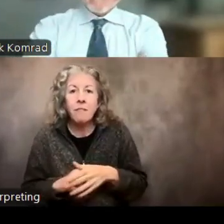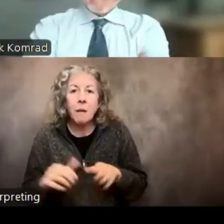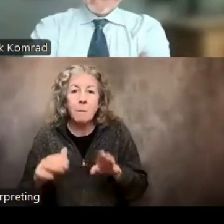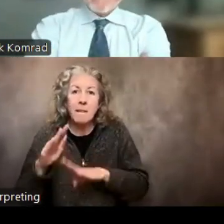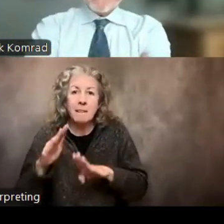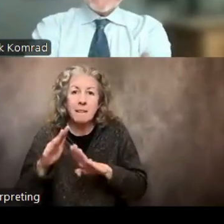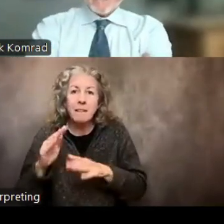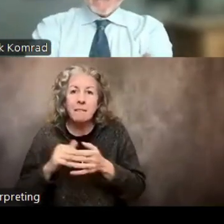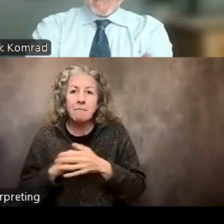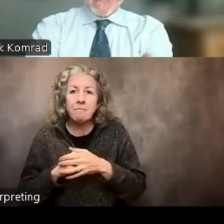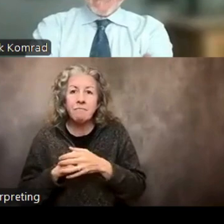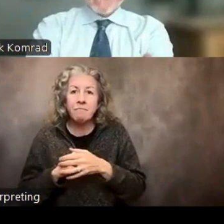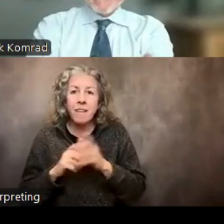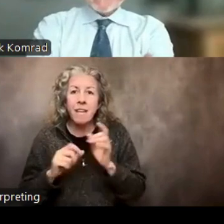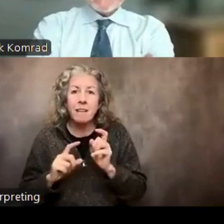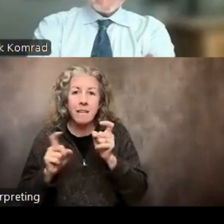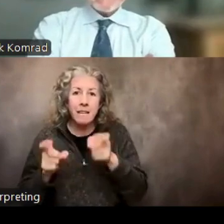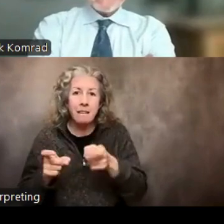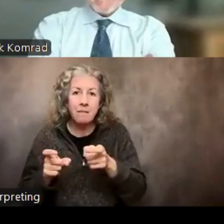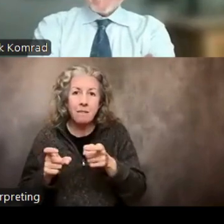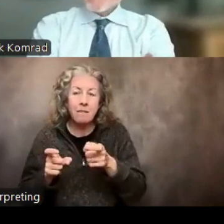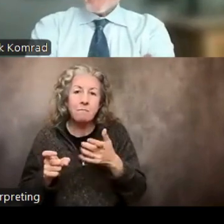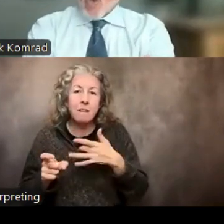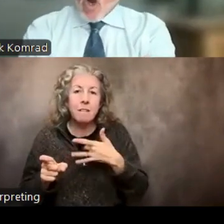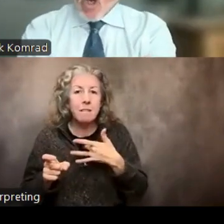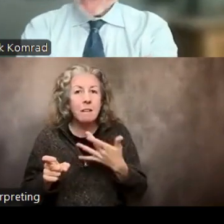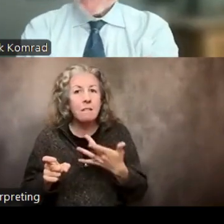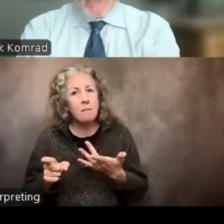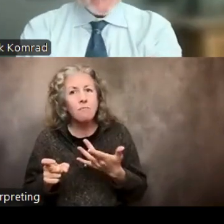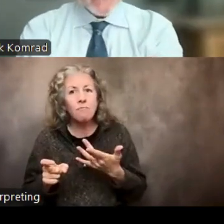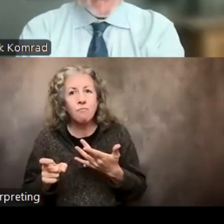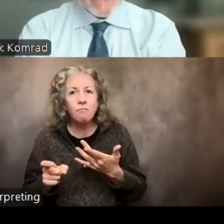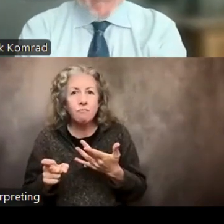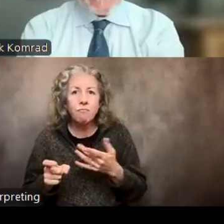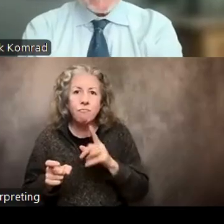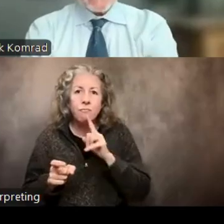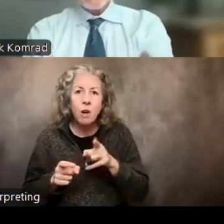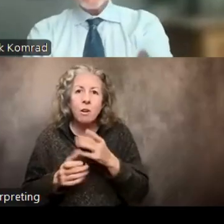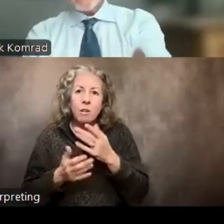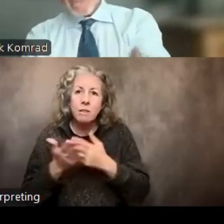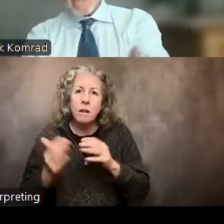gives a sense that there are certain suicides that should not